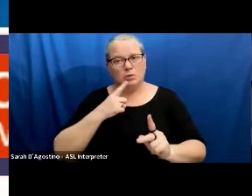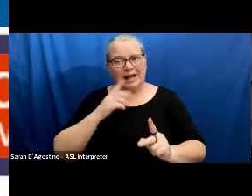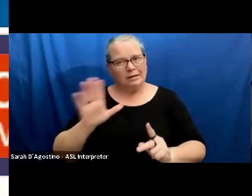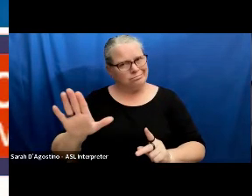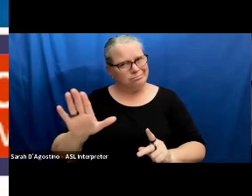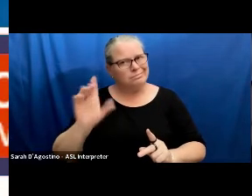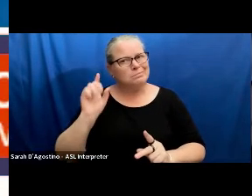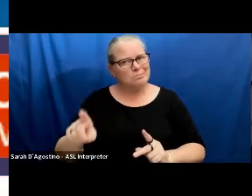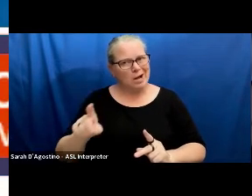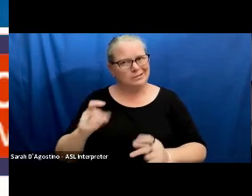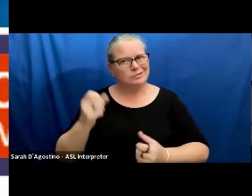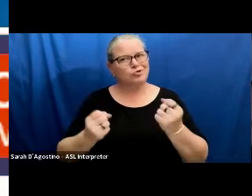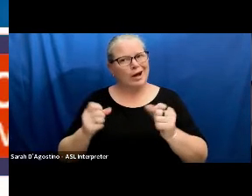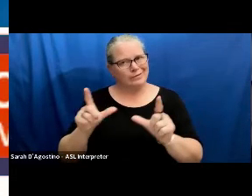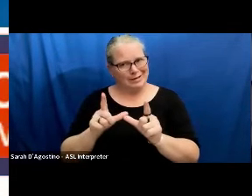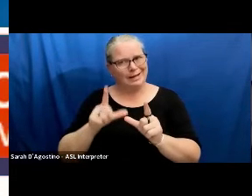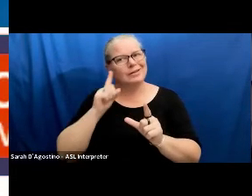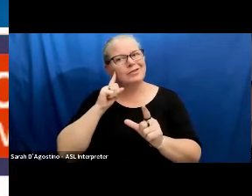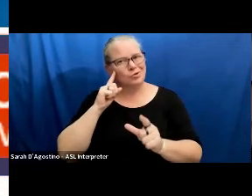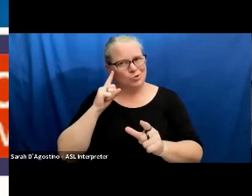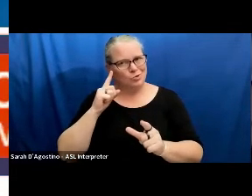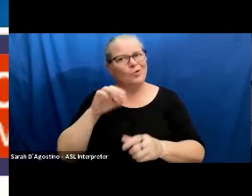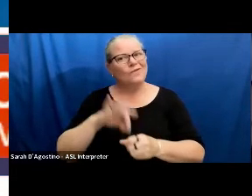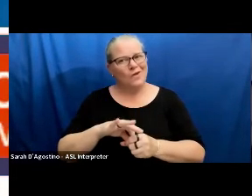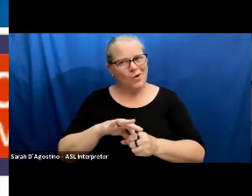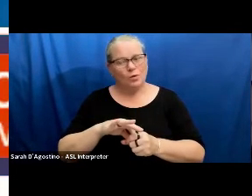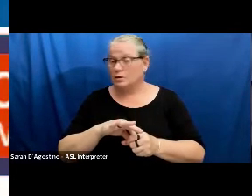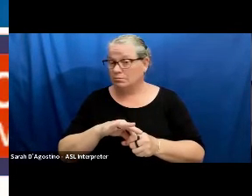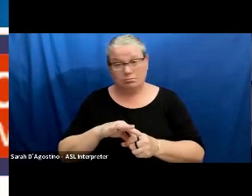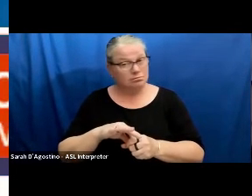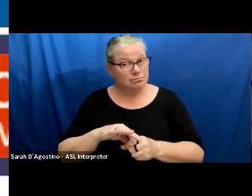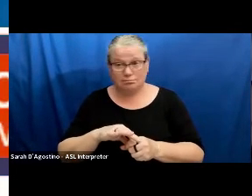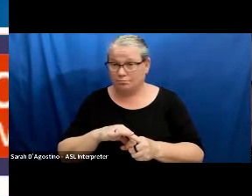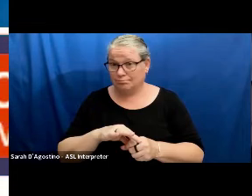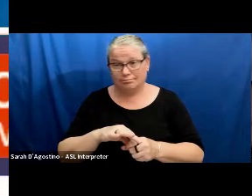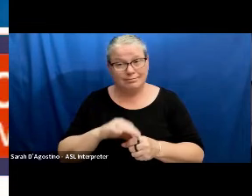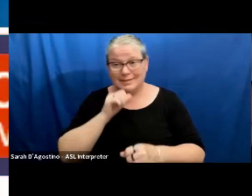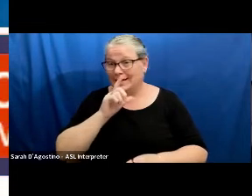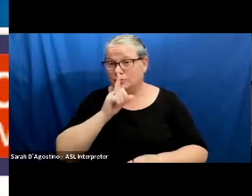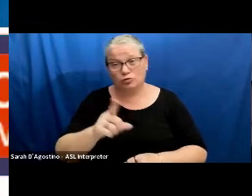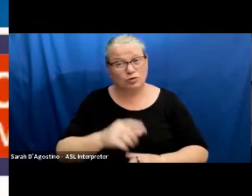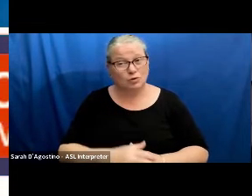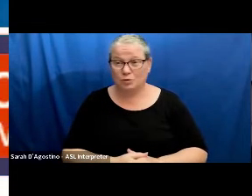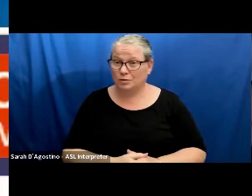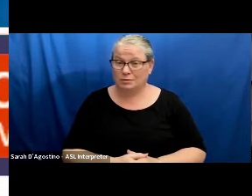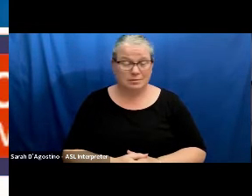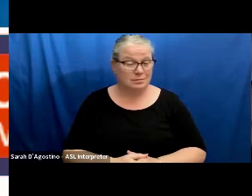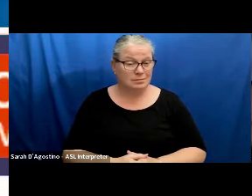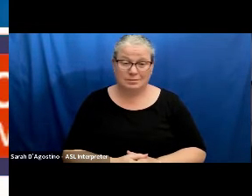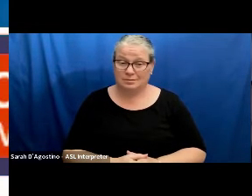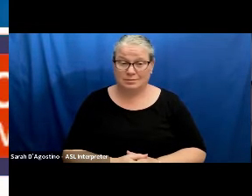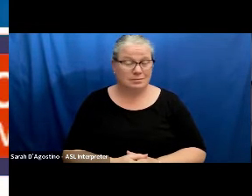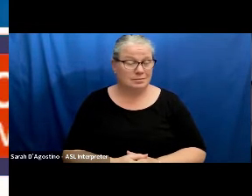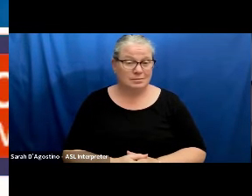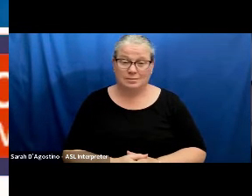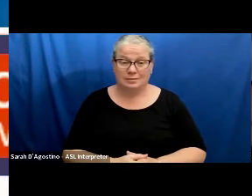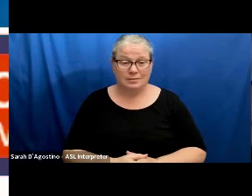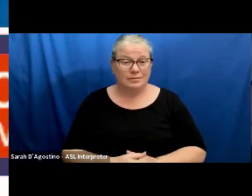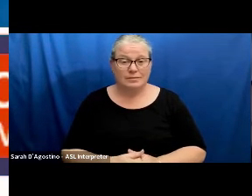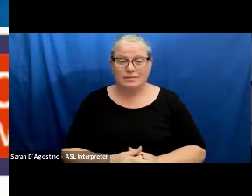to be able to vote and that is not true there's a lot of great information about the different